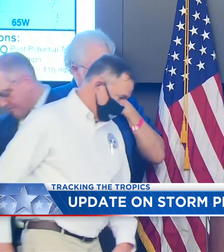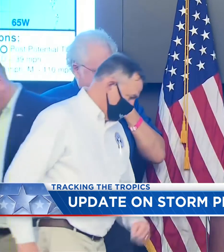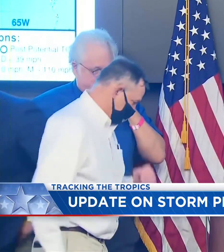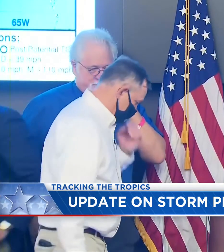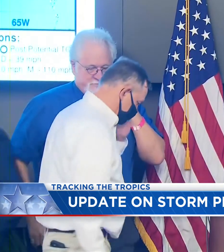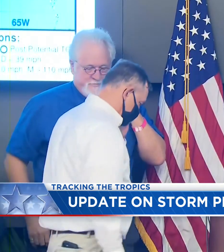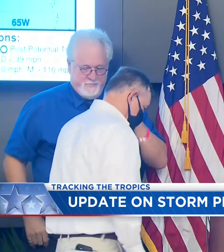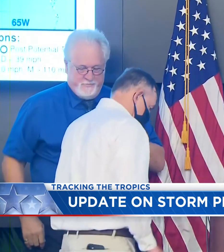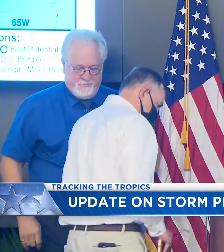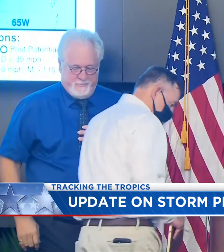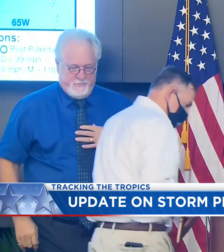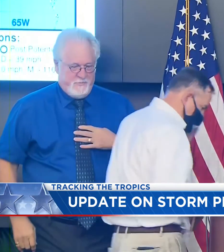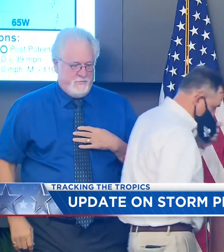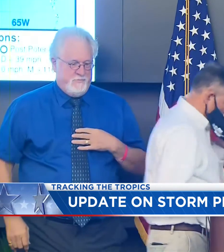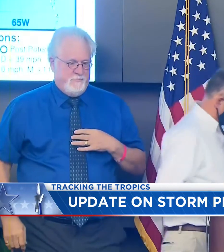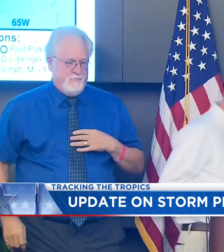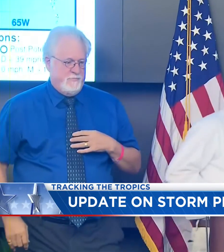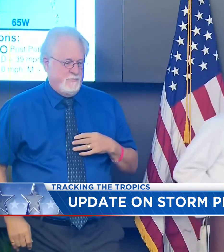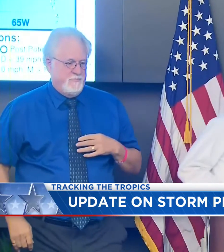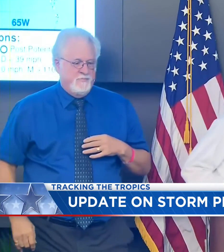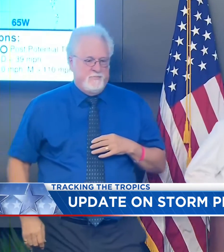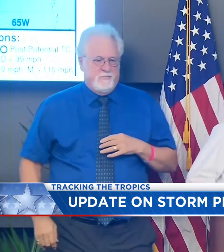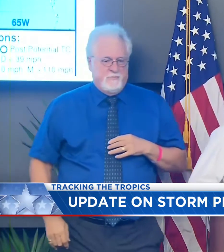AND GENERAL, I DON'T KNOW IF YOU